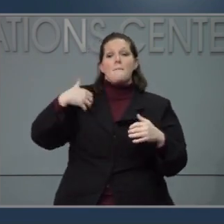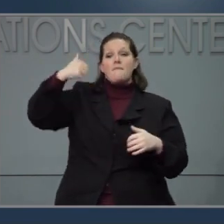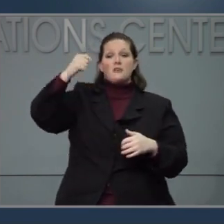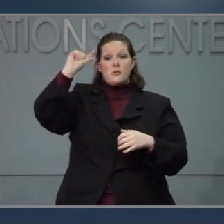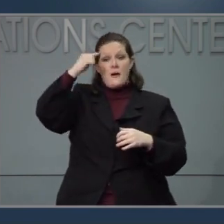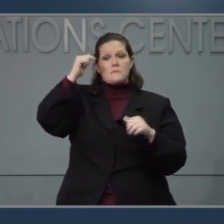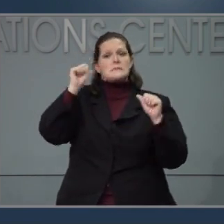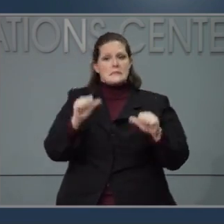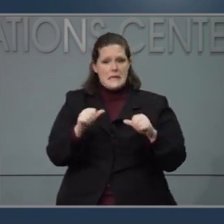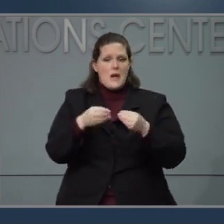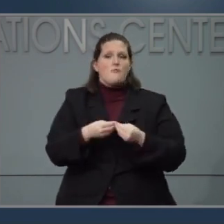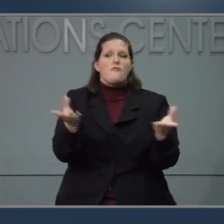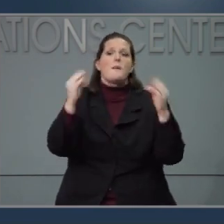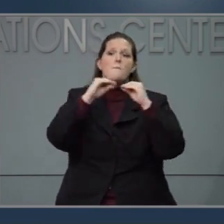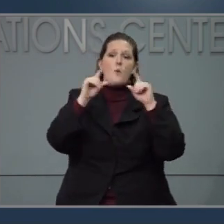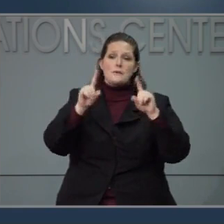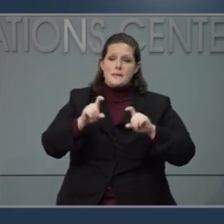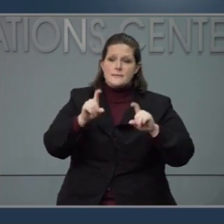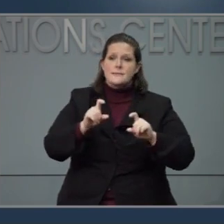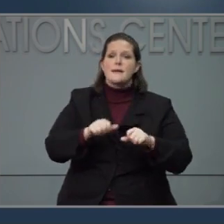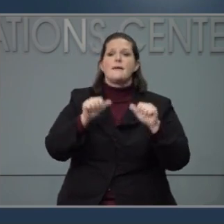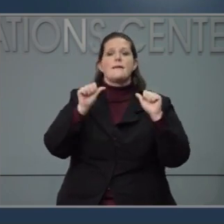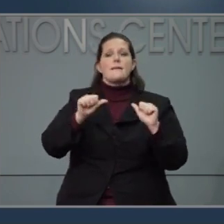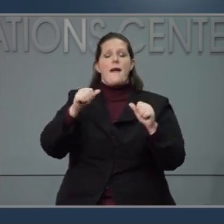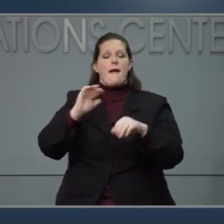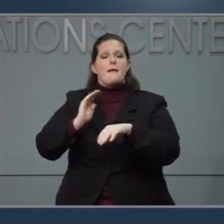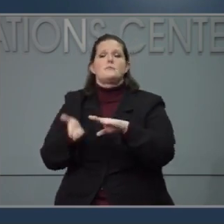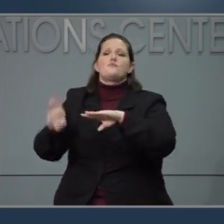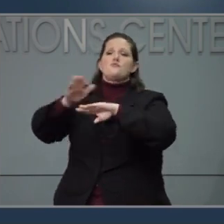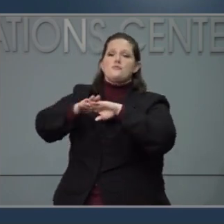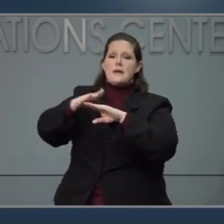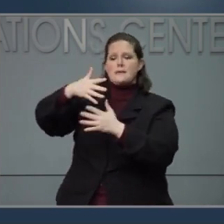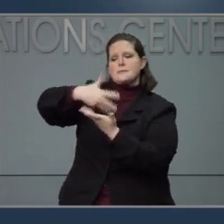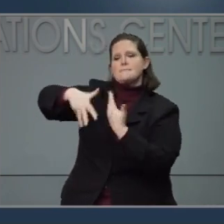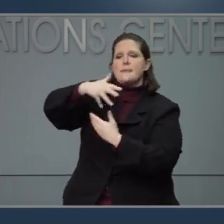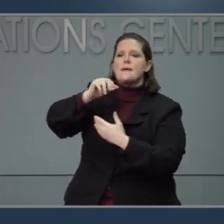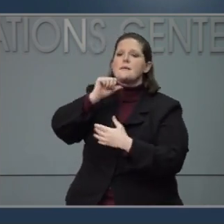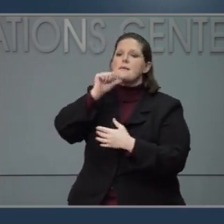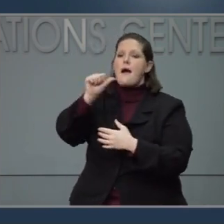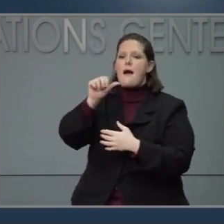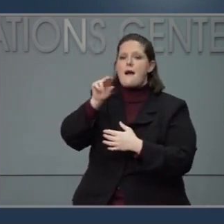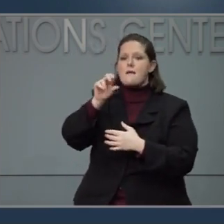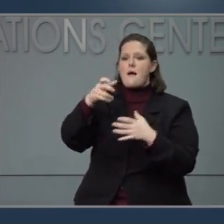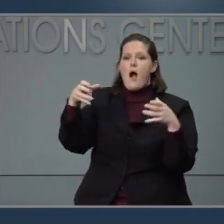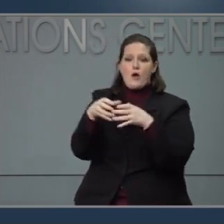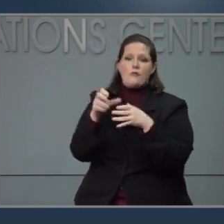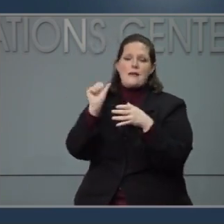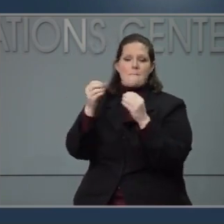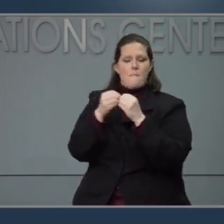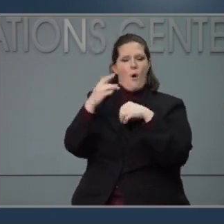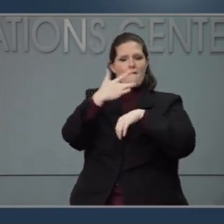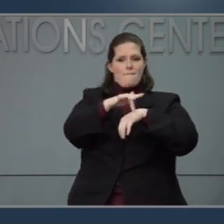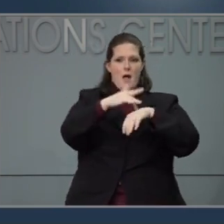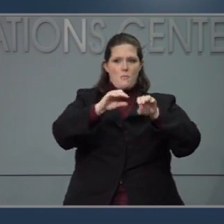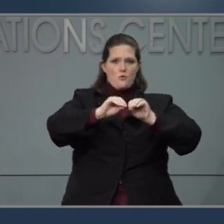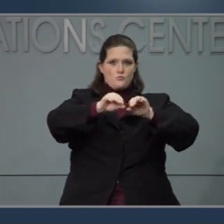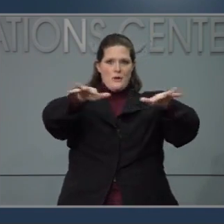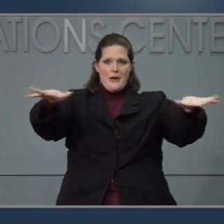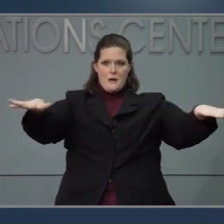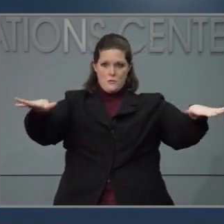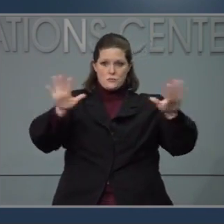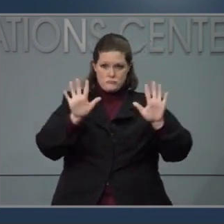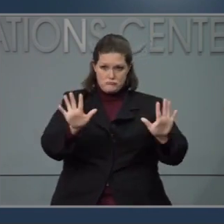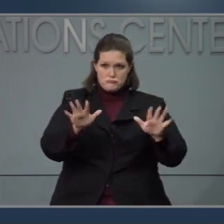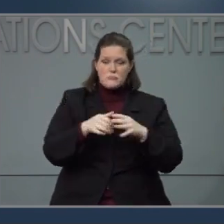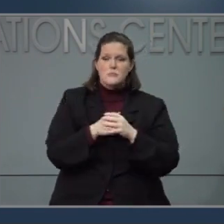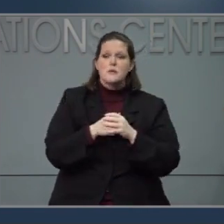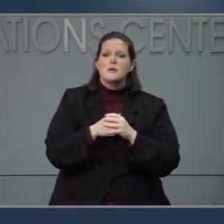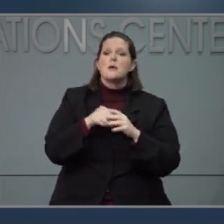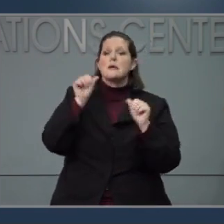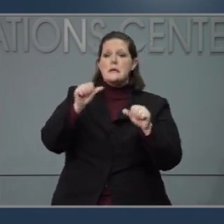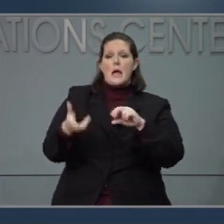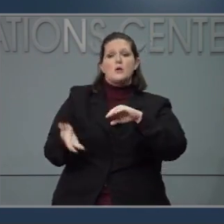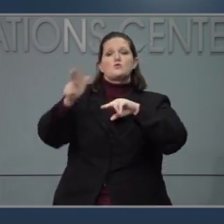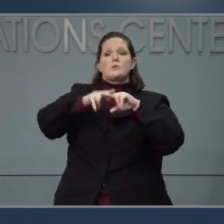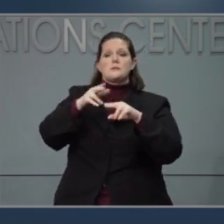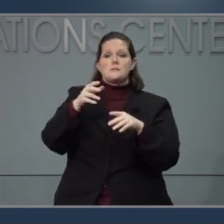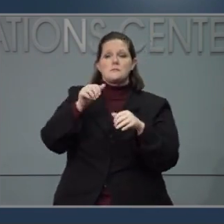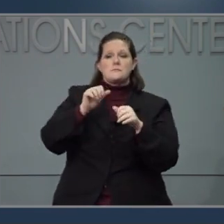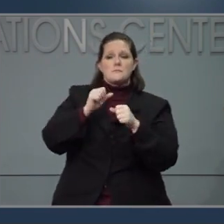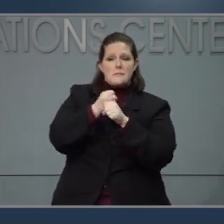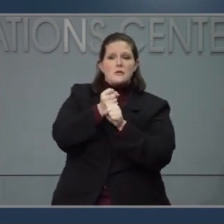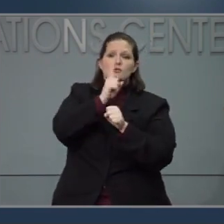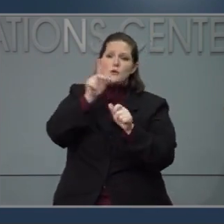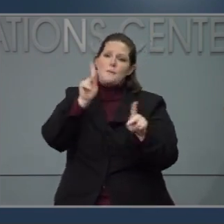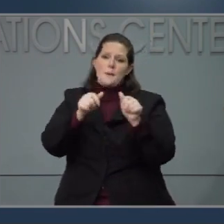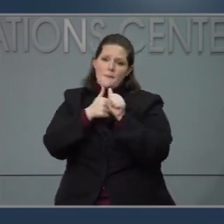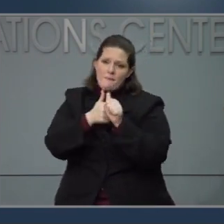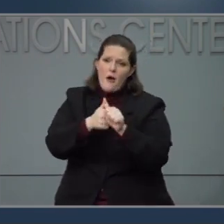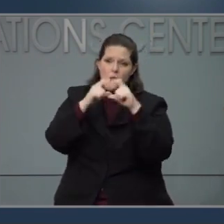PUBLIC OFFICIALS CAN EXPAND FREE STATE-FUNDED TESTING EVENTS, INCREASE THE AVAILABILITY OF NON-CONGREGATE HOUSING, THEY CAN INCREASE ENFORCEMENT OF GATHERING LIMITS AND MASKS.